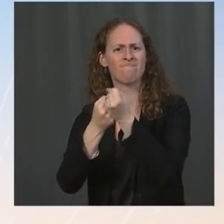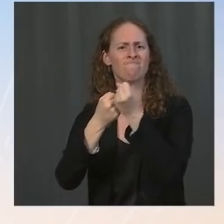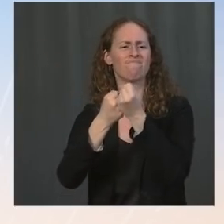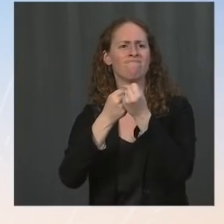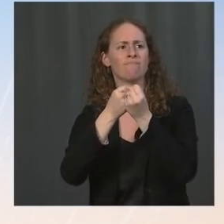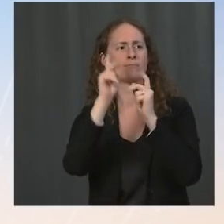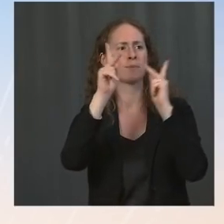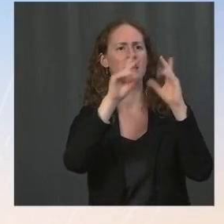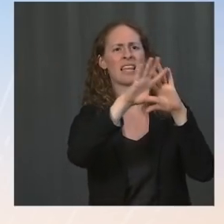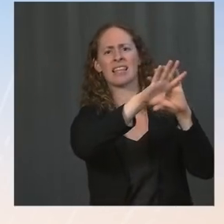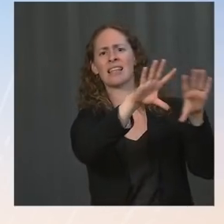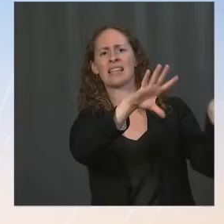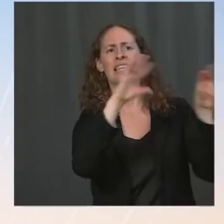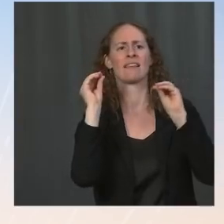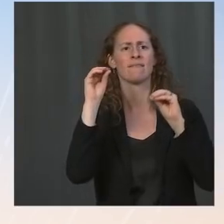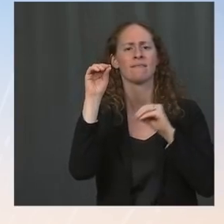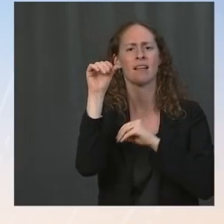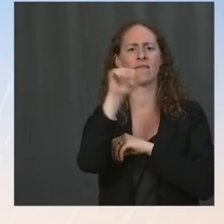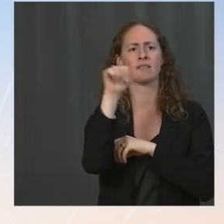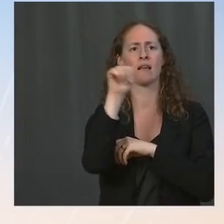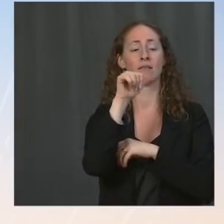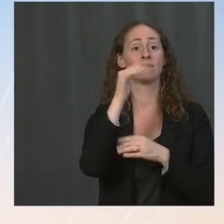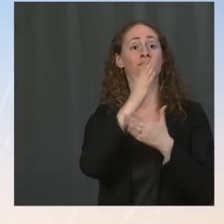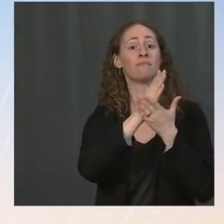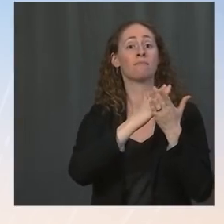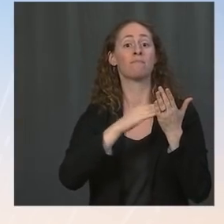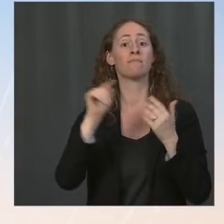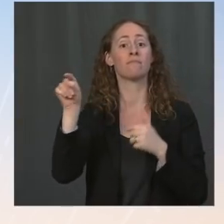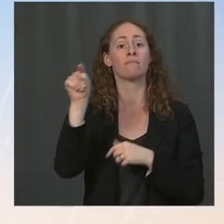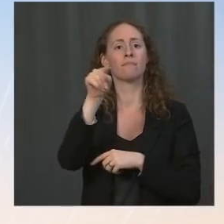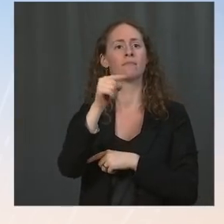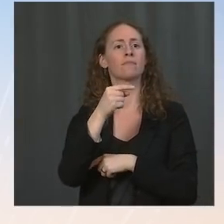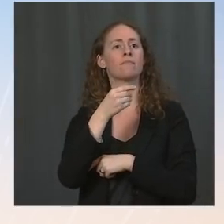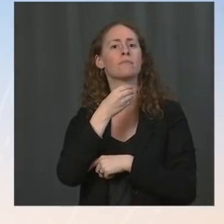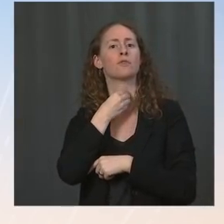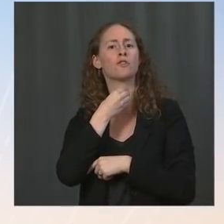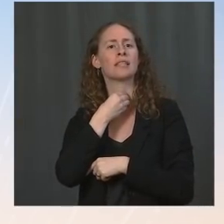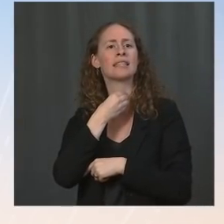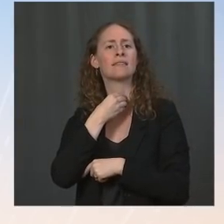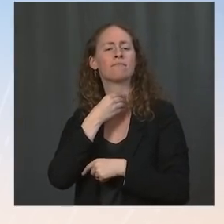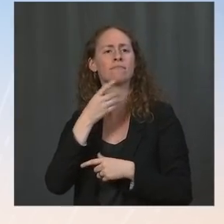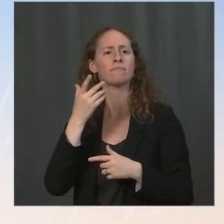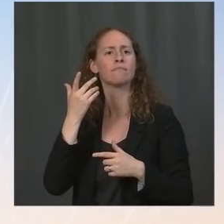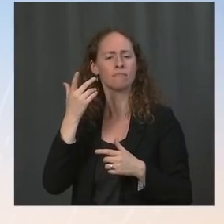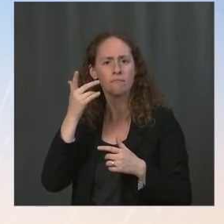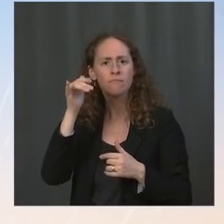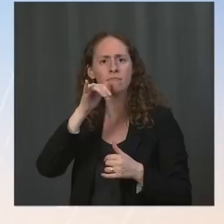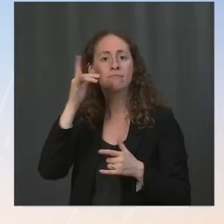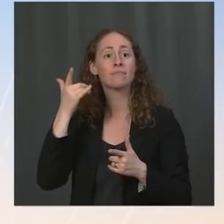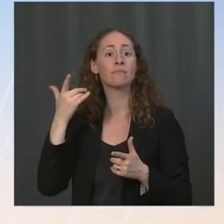on the ground and officers on the ground change constantly, sometimes even daily? Ms. Psaki: Well, I would first say